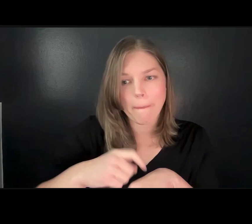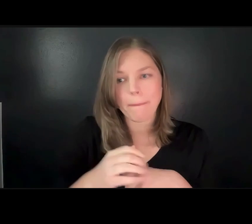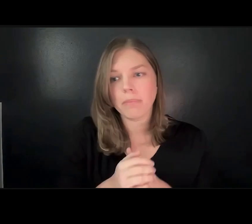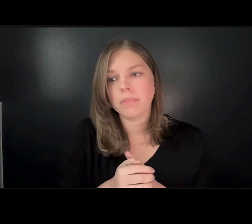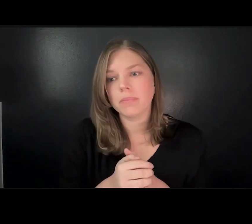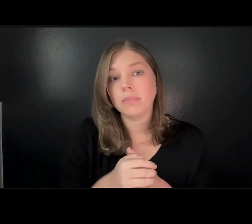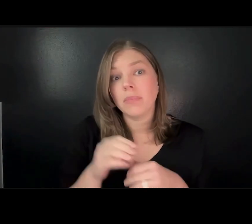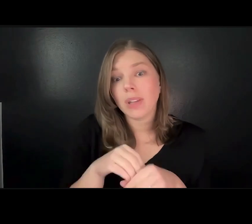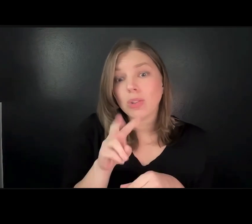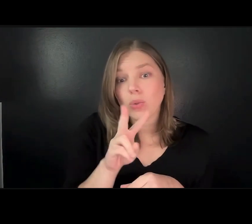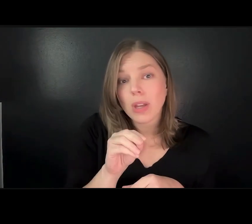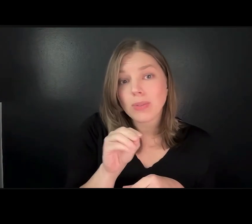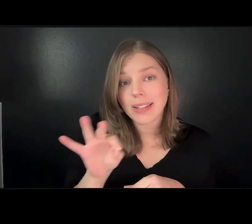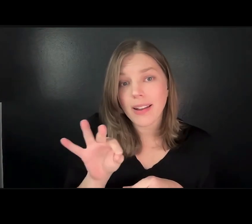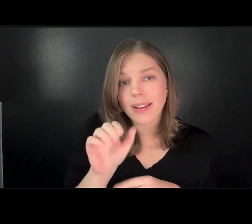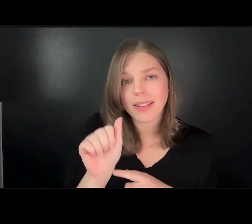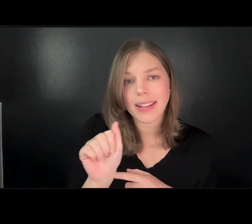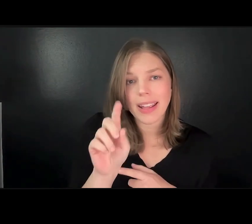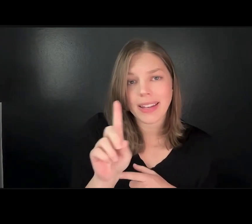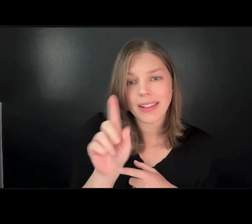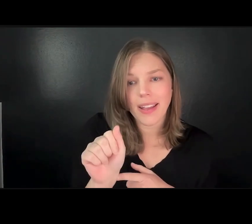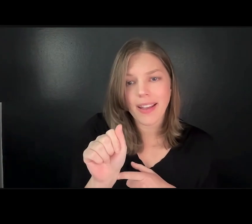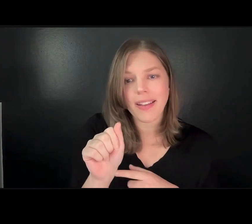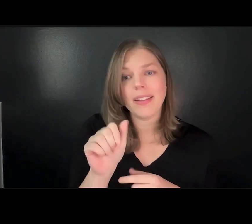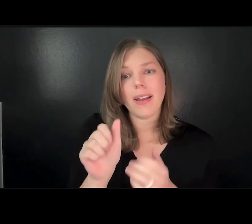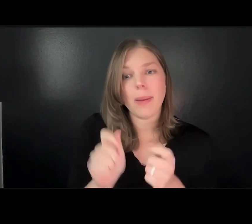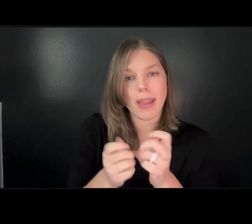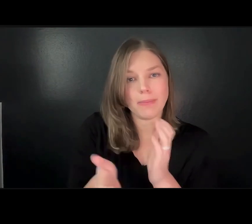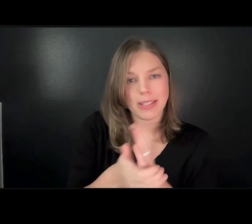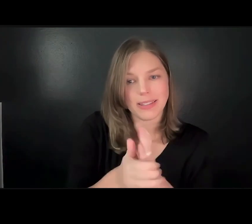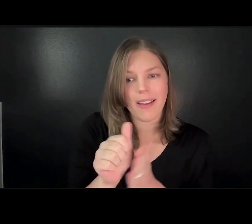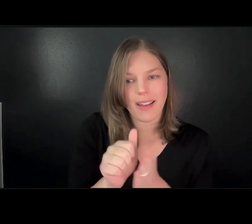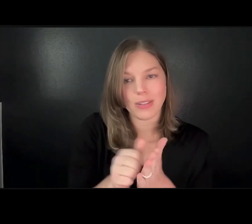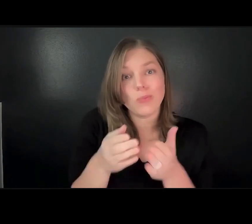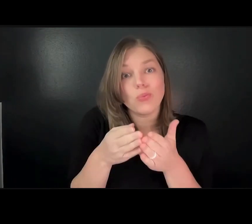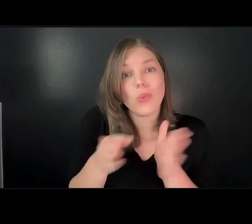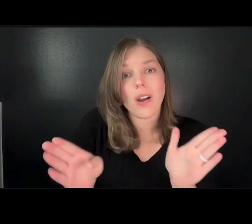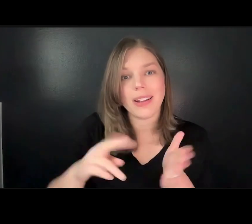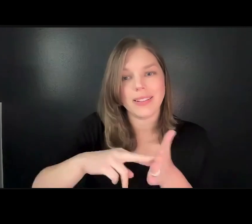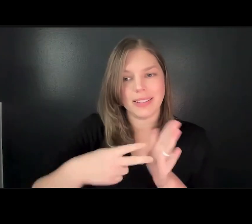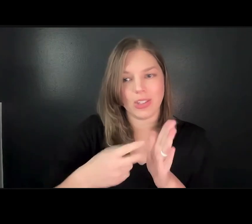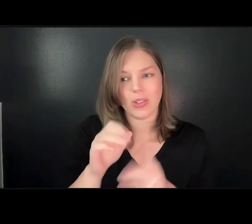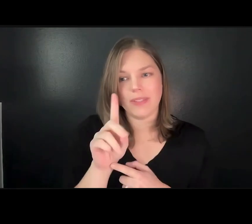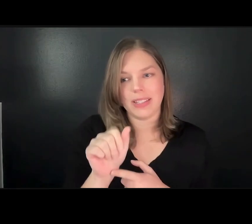in the program. In 2009, the ADA or the Amendments Act of the ADA